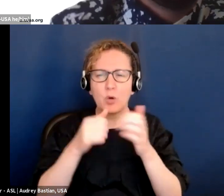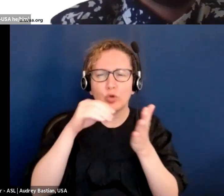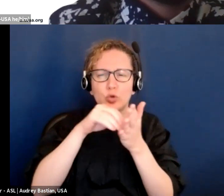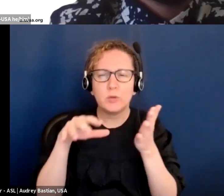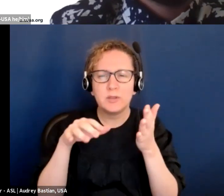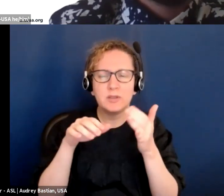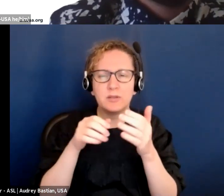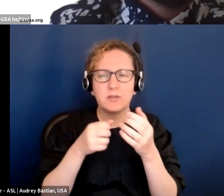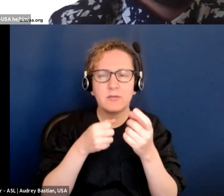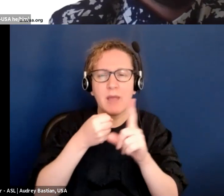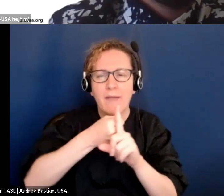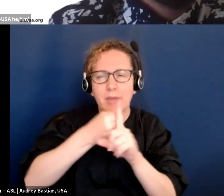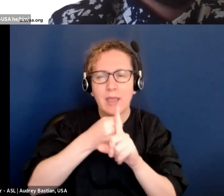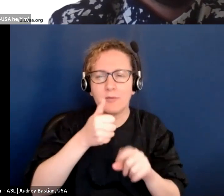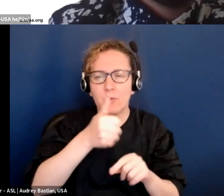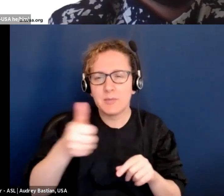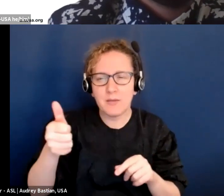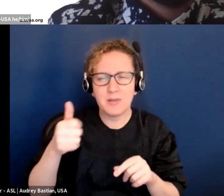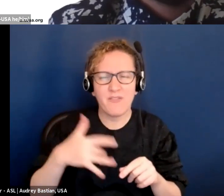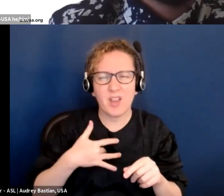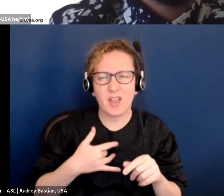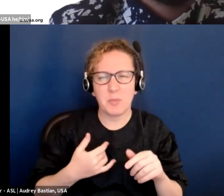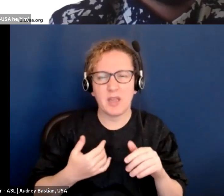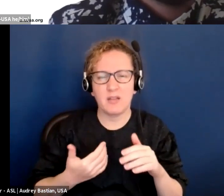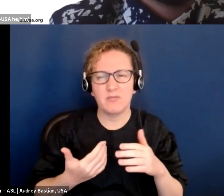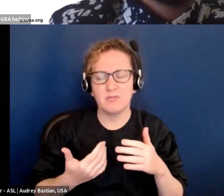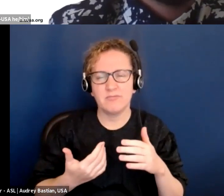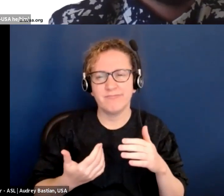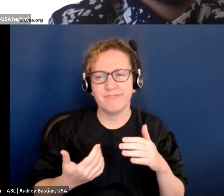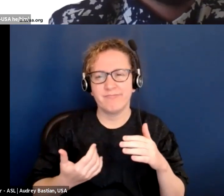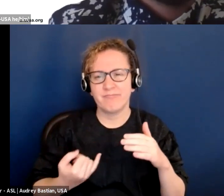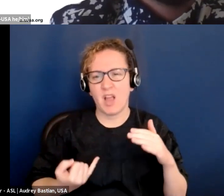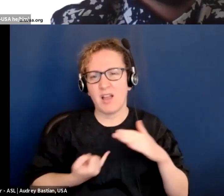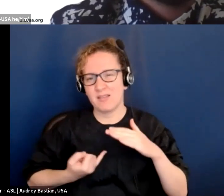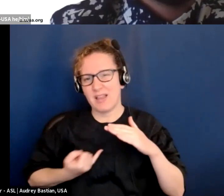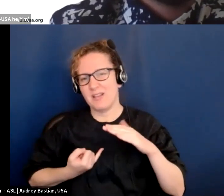if they feel like they're being left out in instances where they may not agree with the